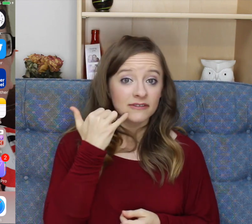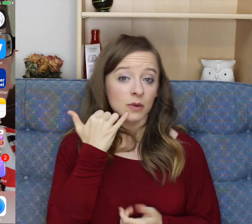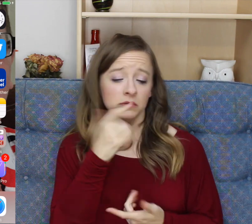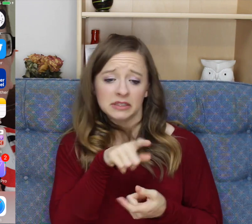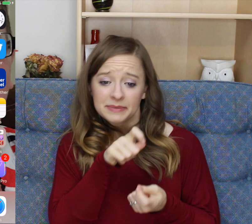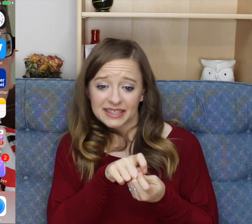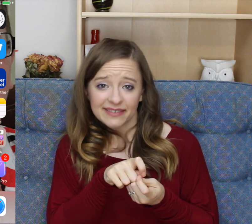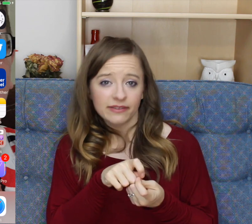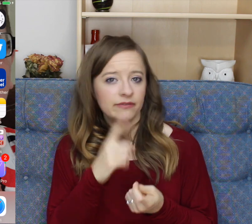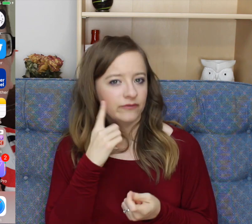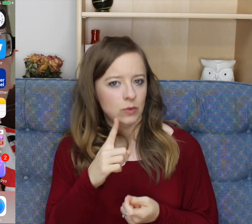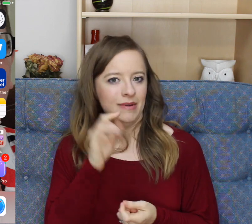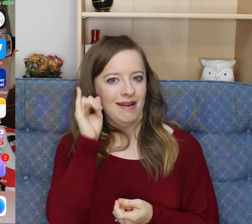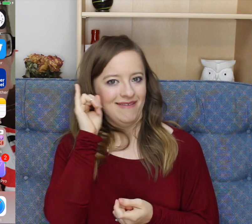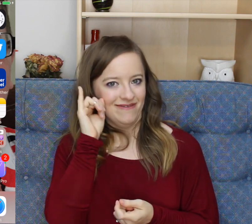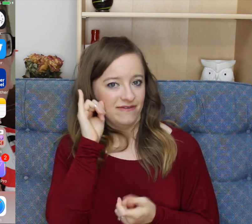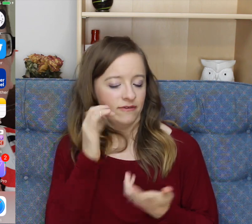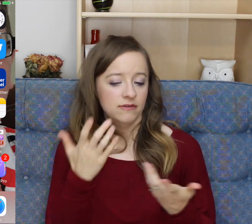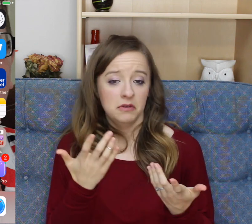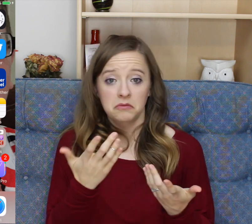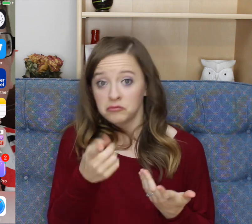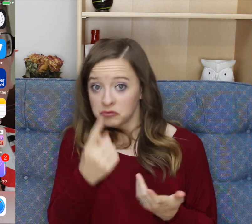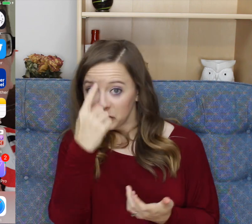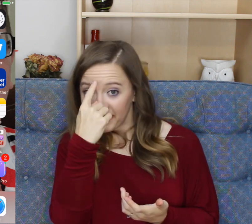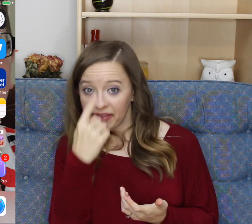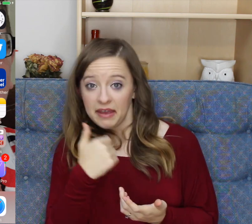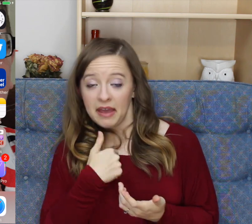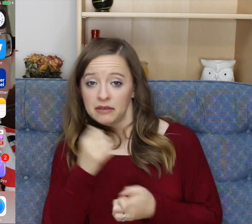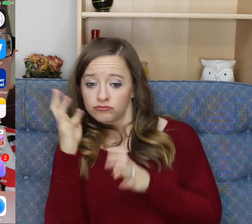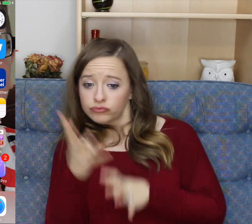you guys love on your phone, specially on the iPhone.